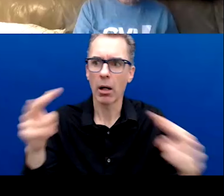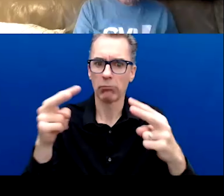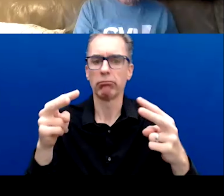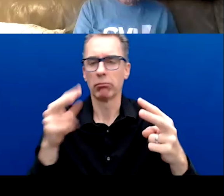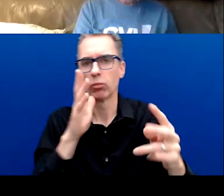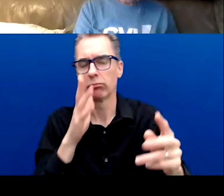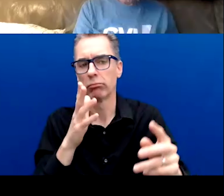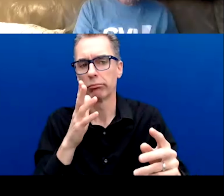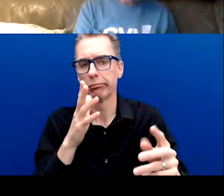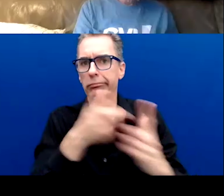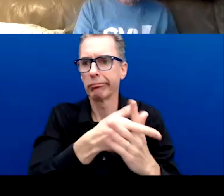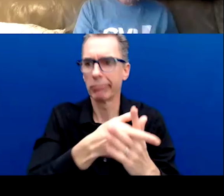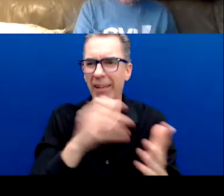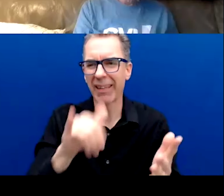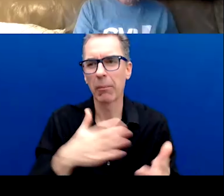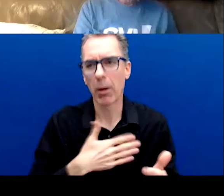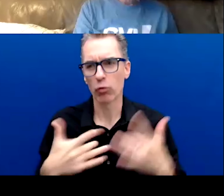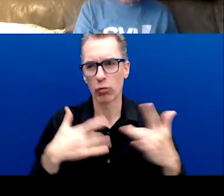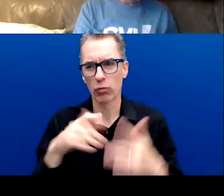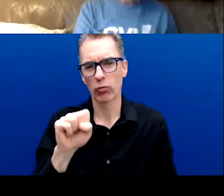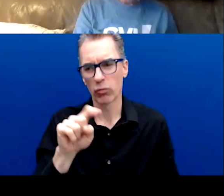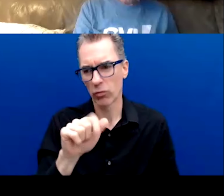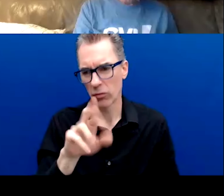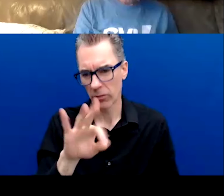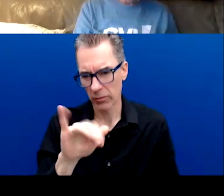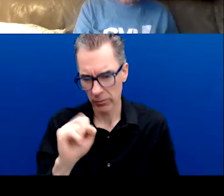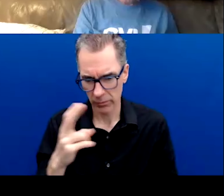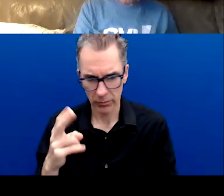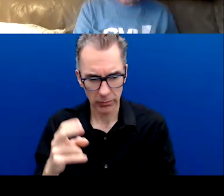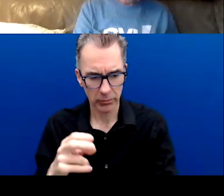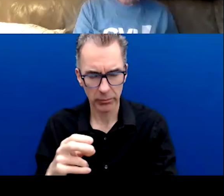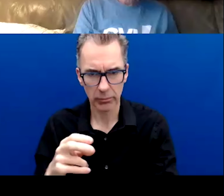with the Starfish on that, I mean, other things are tracking the students. Yes. It's